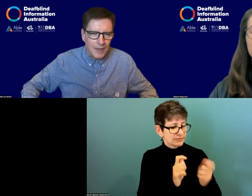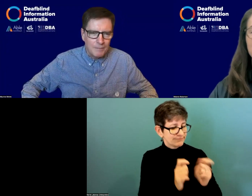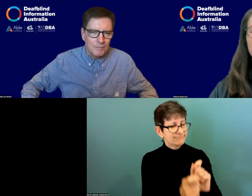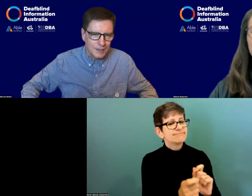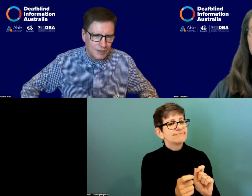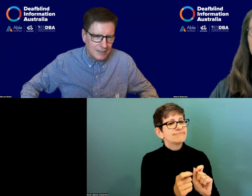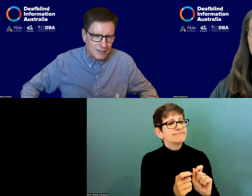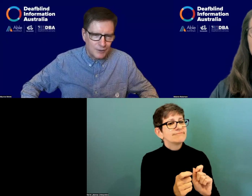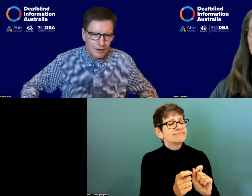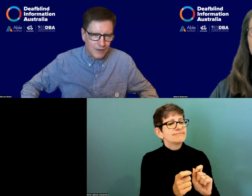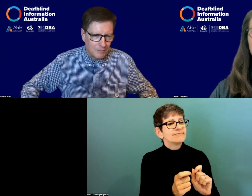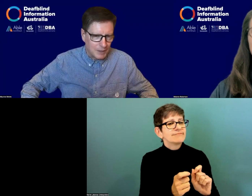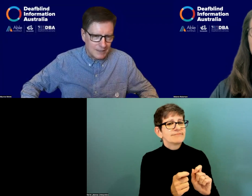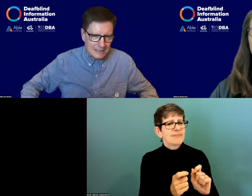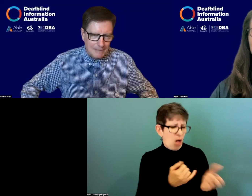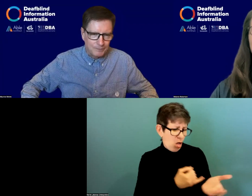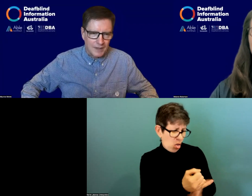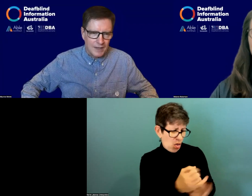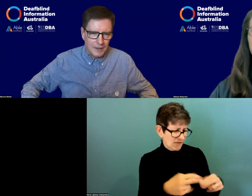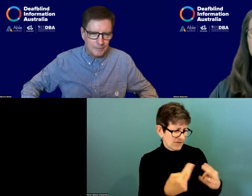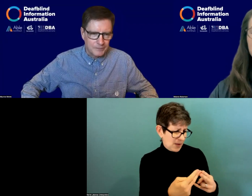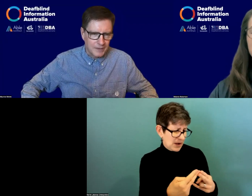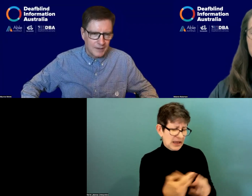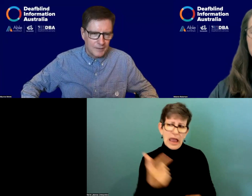I'm much easier on families.